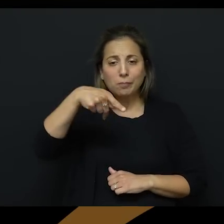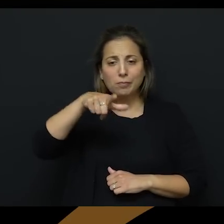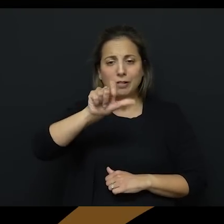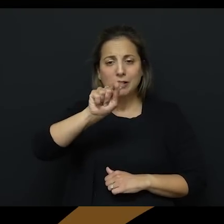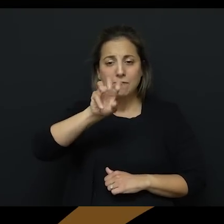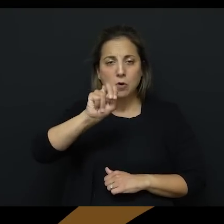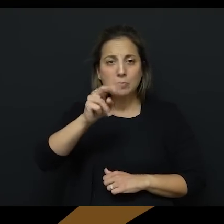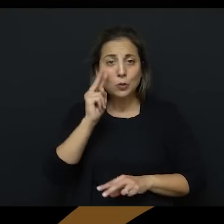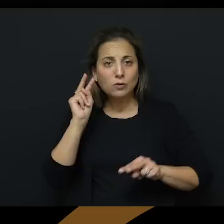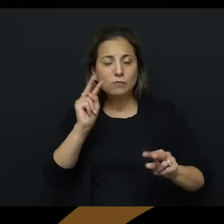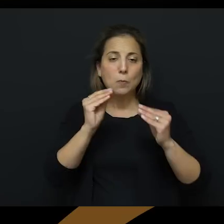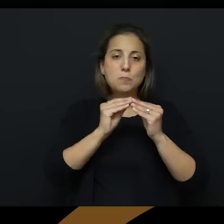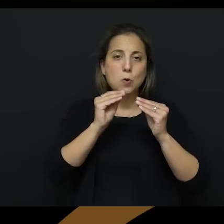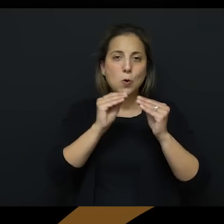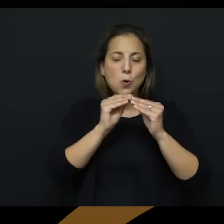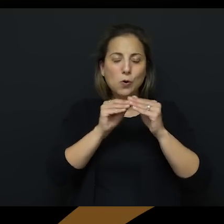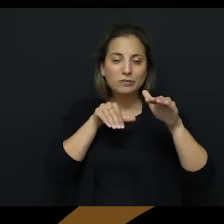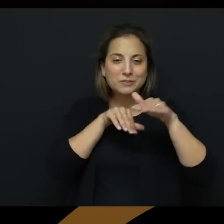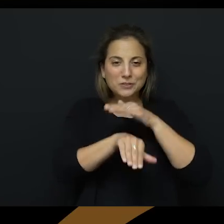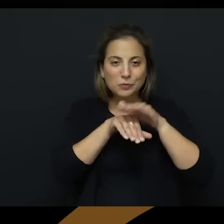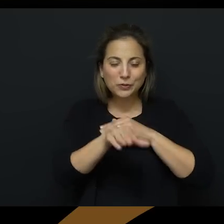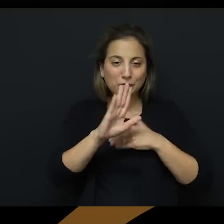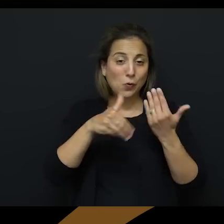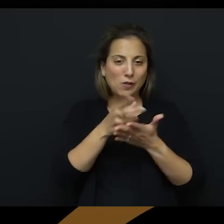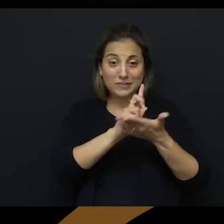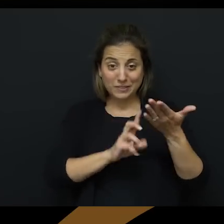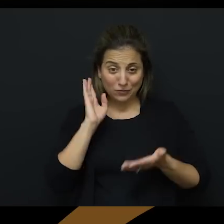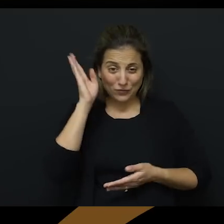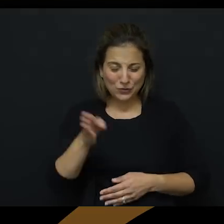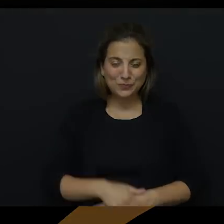and we look forward to furthering accessibility in all of our design.